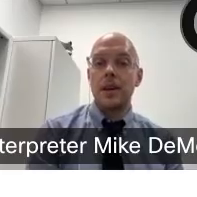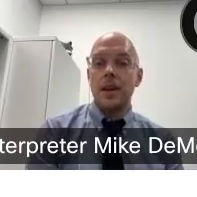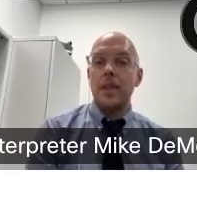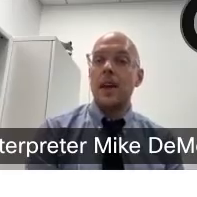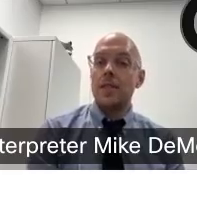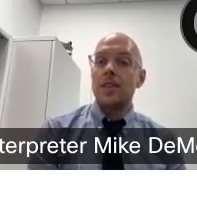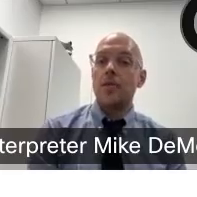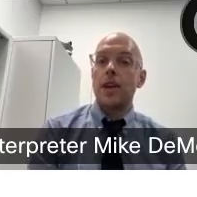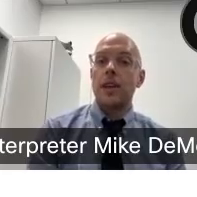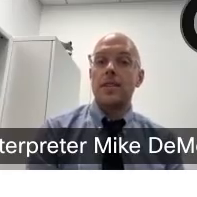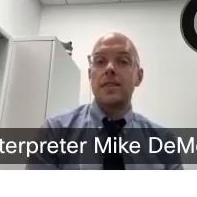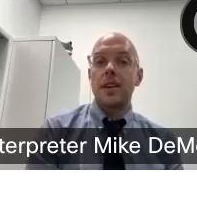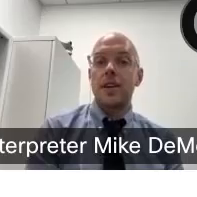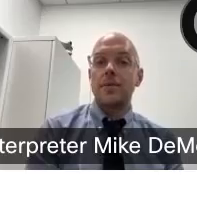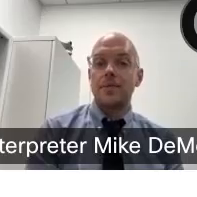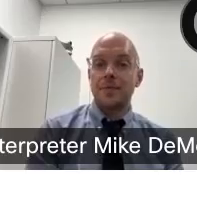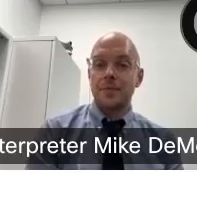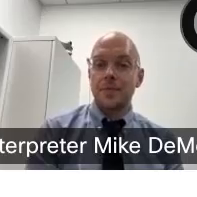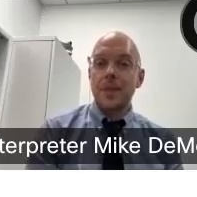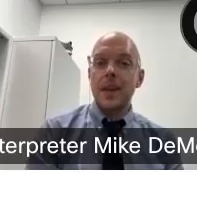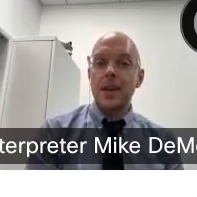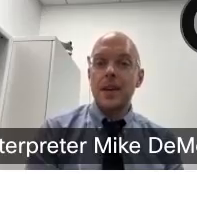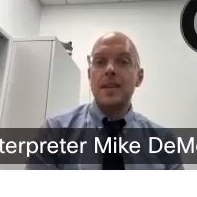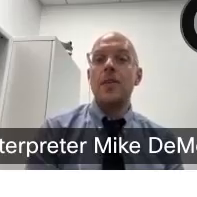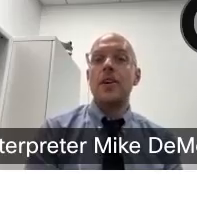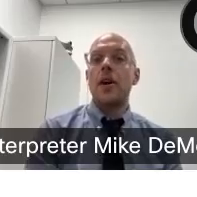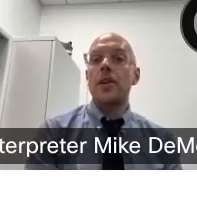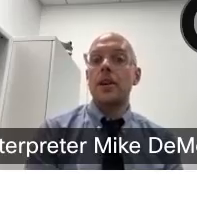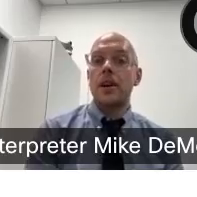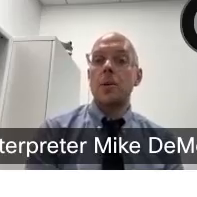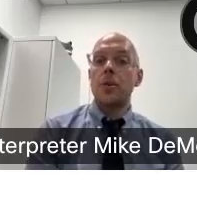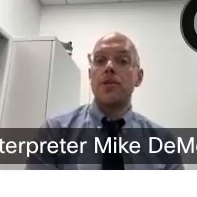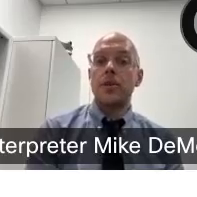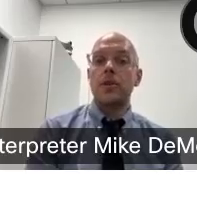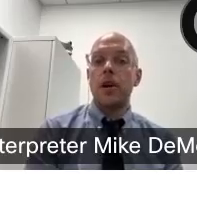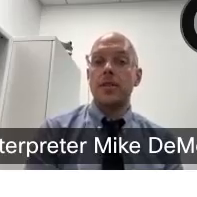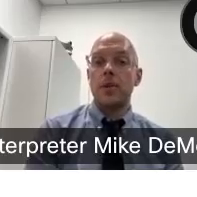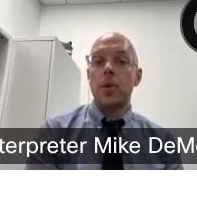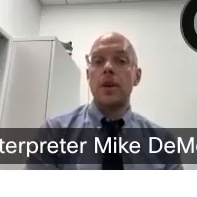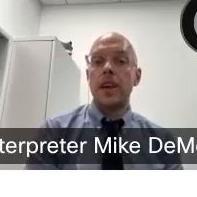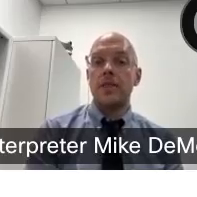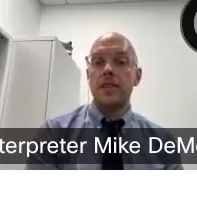The FCC regulates this area. Now, there are a number of federal laws that require the FCC